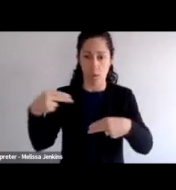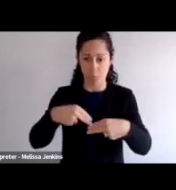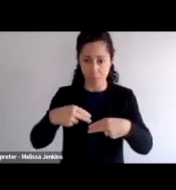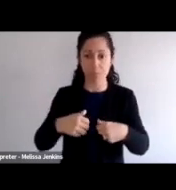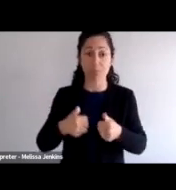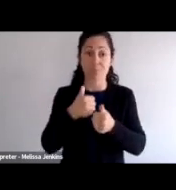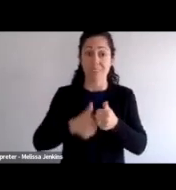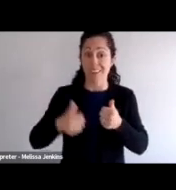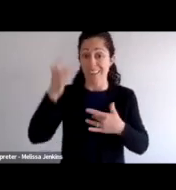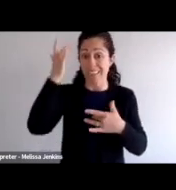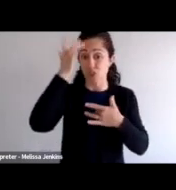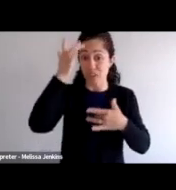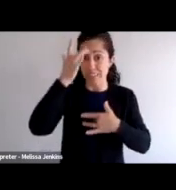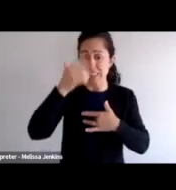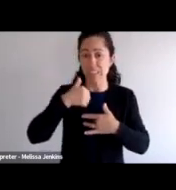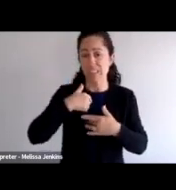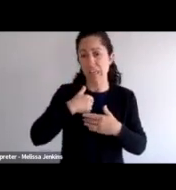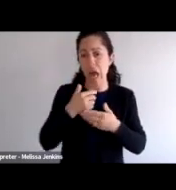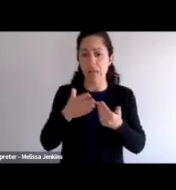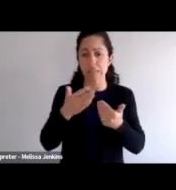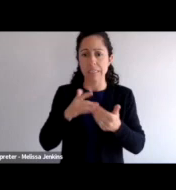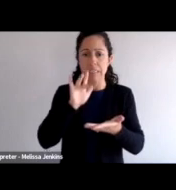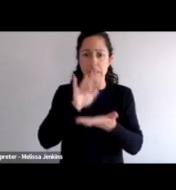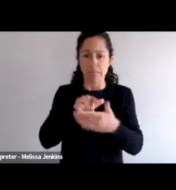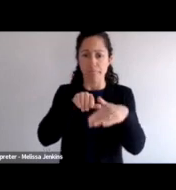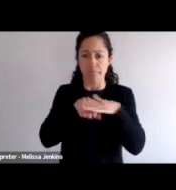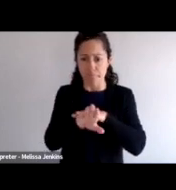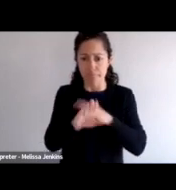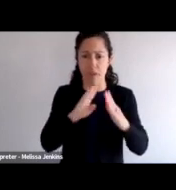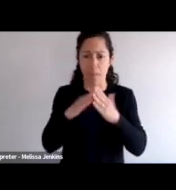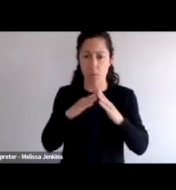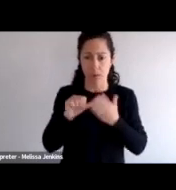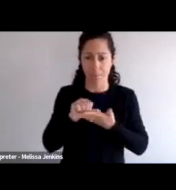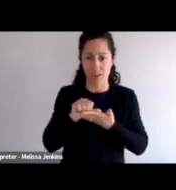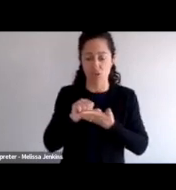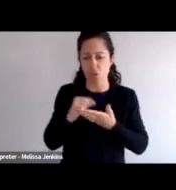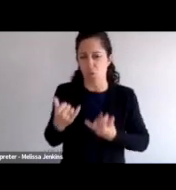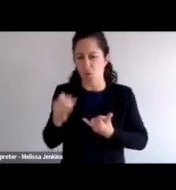Community page and we will be giving you the link to that today. There there are frequently asked